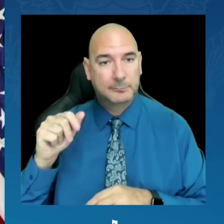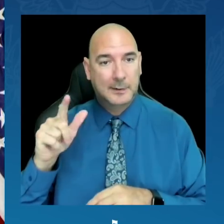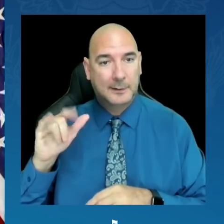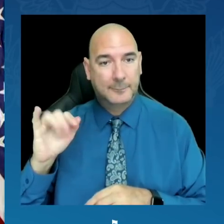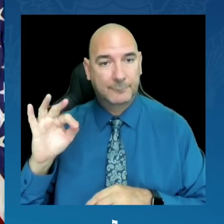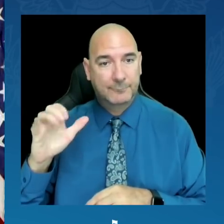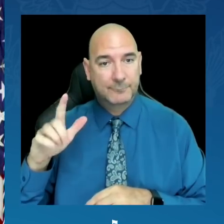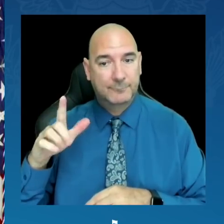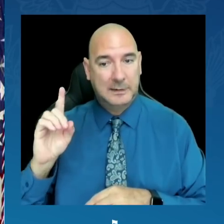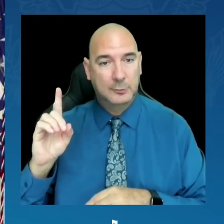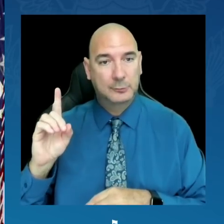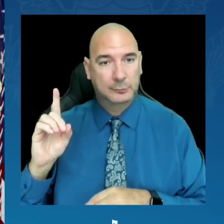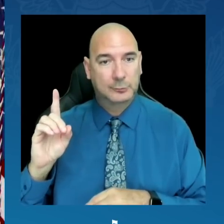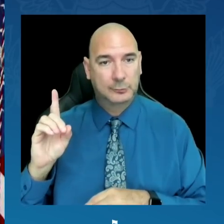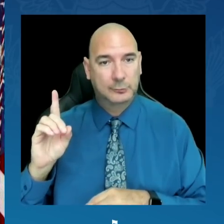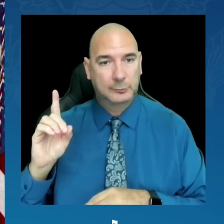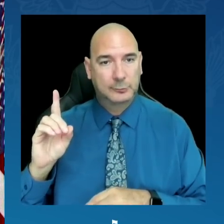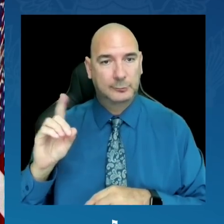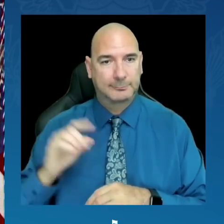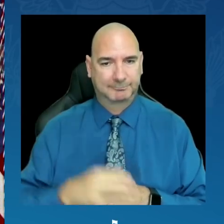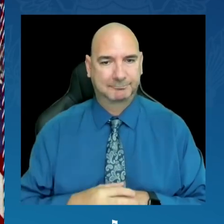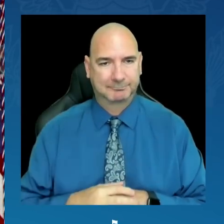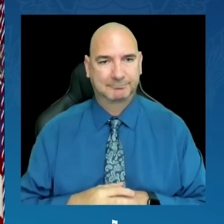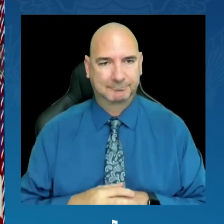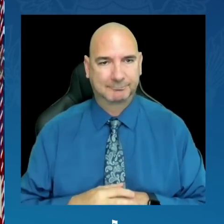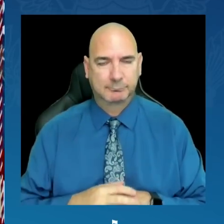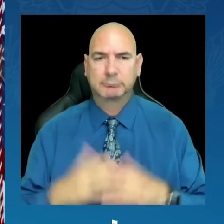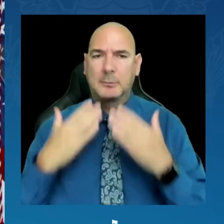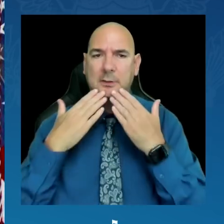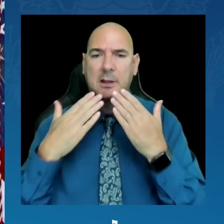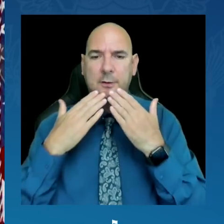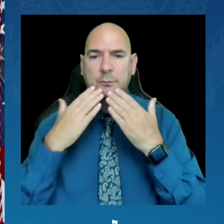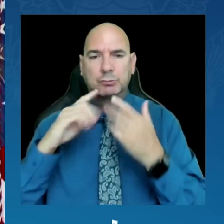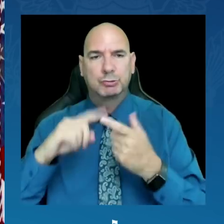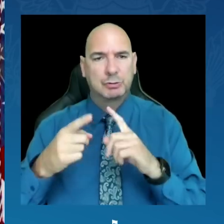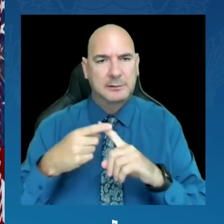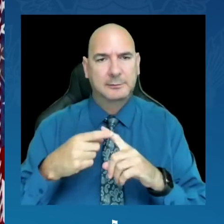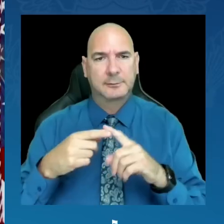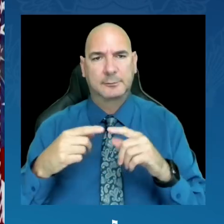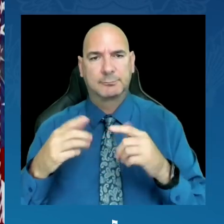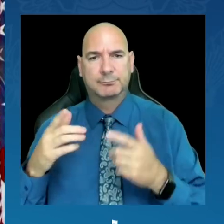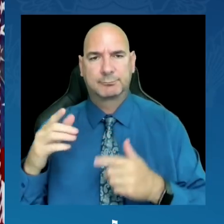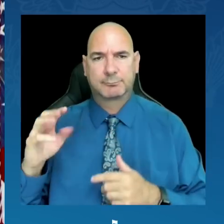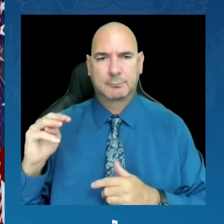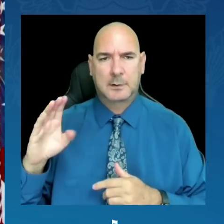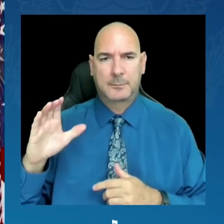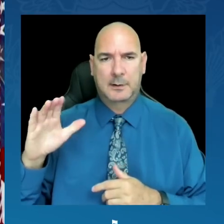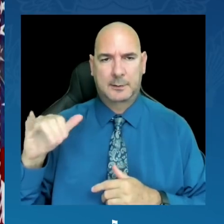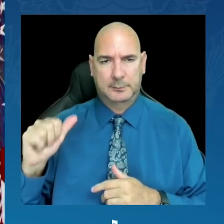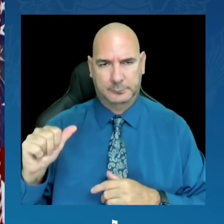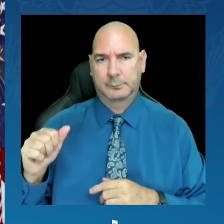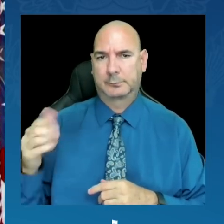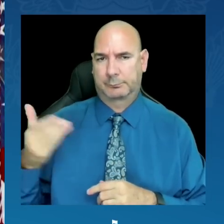Thank you so much to our friends at the YMCA for hosting us, and thank all of you for being here.